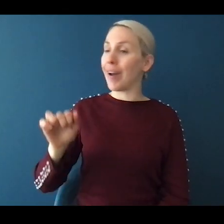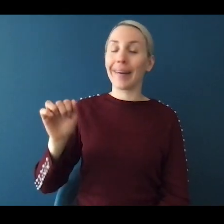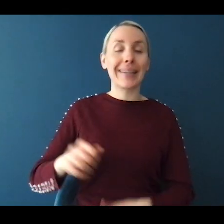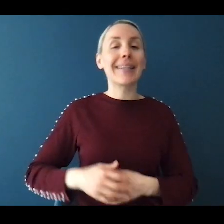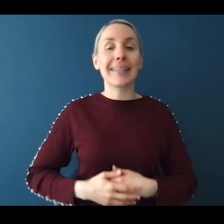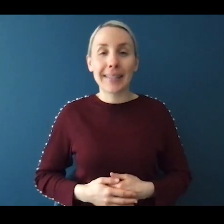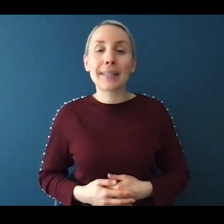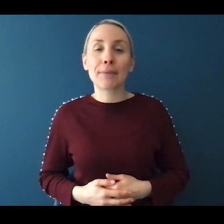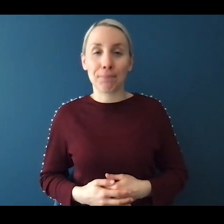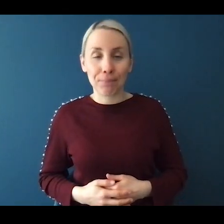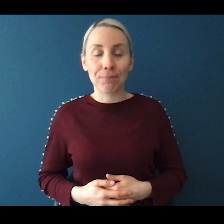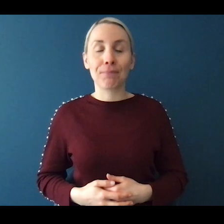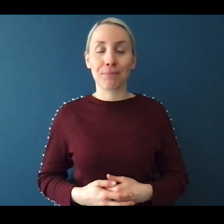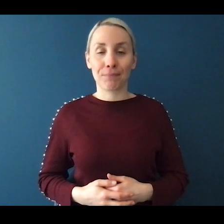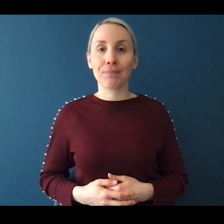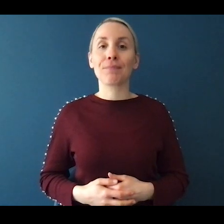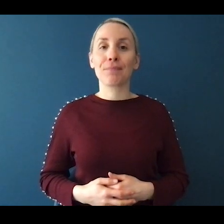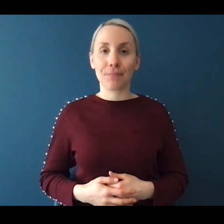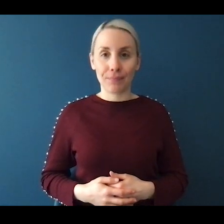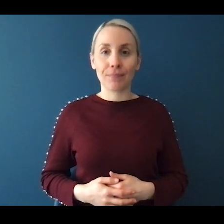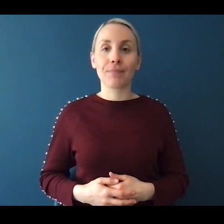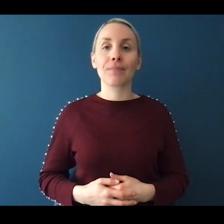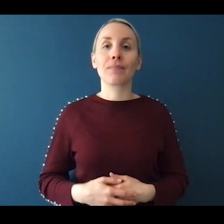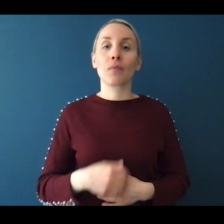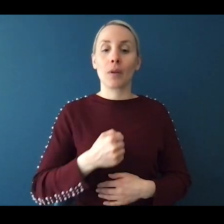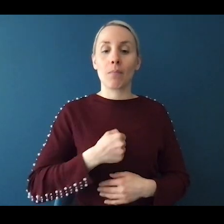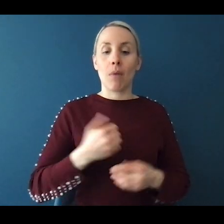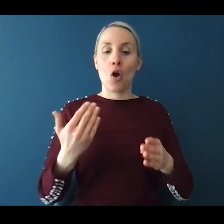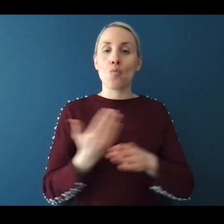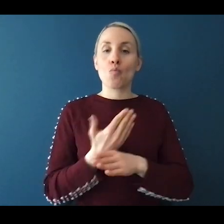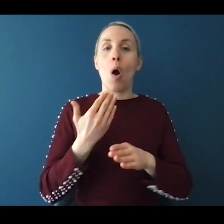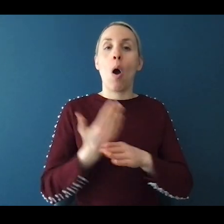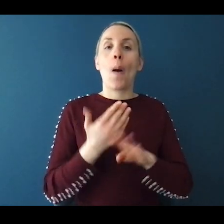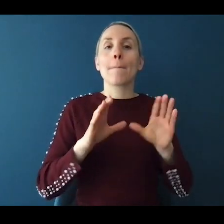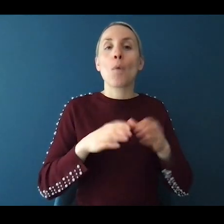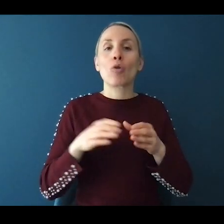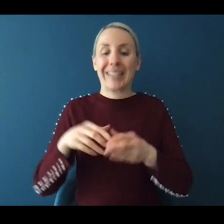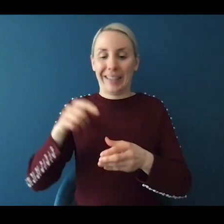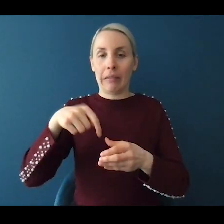me for example for the bodies of work that I develop usually I work with communities